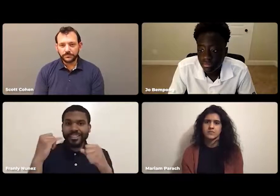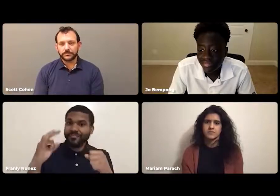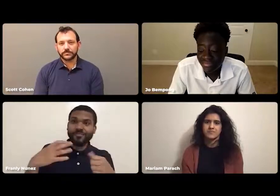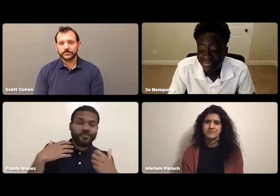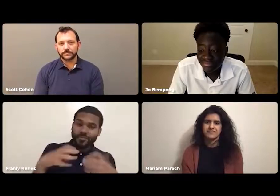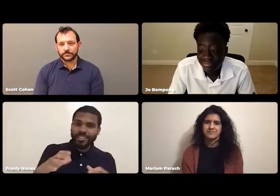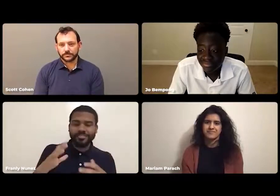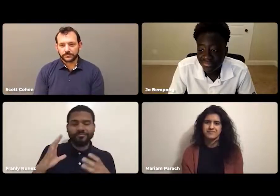Go ahead and take it.